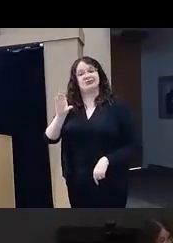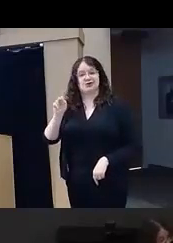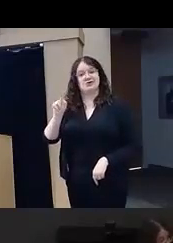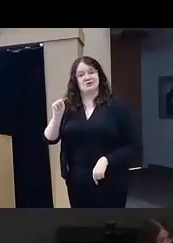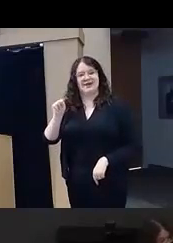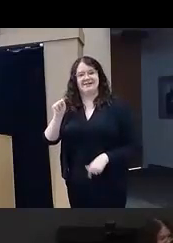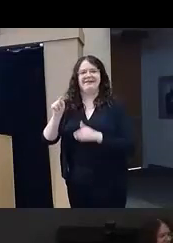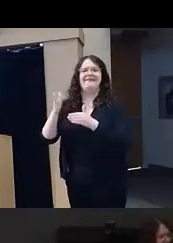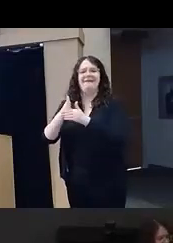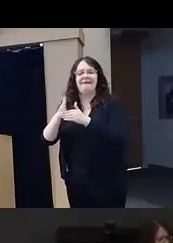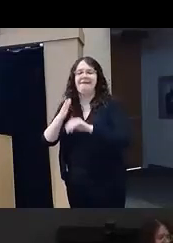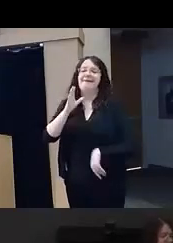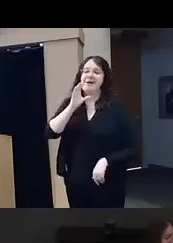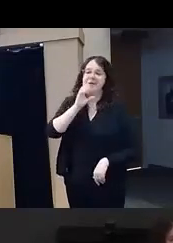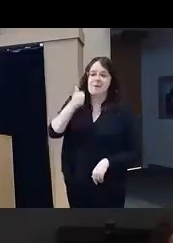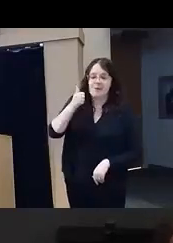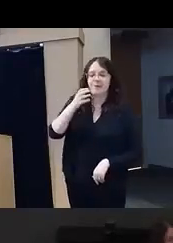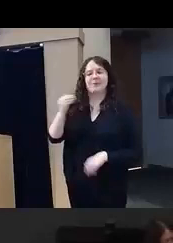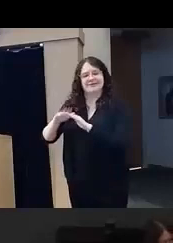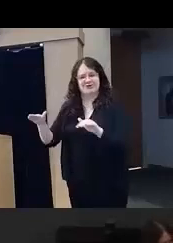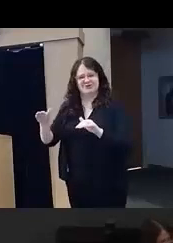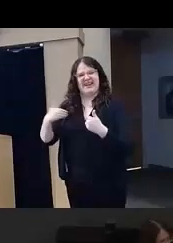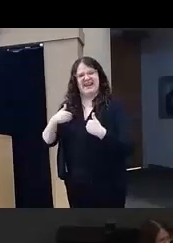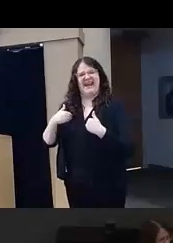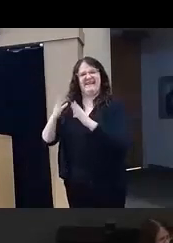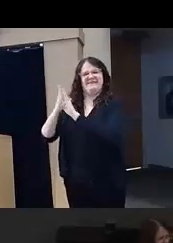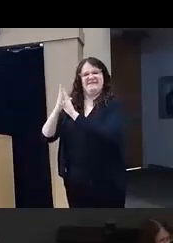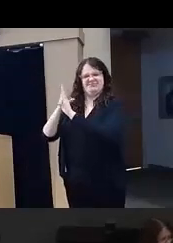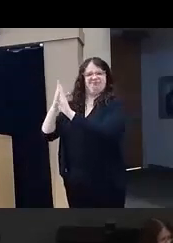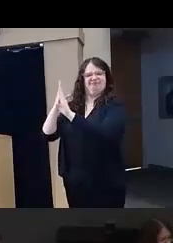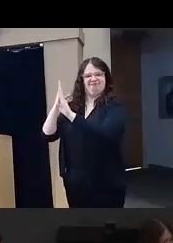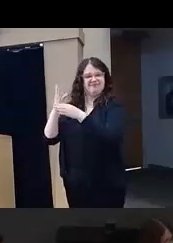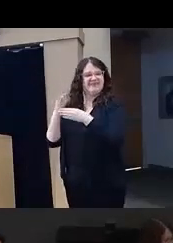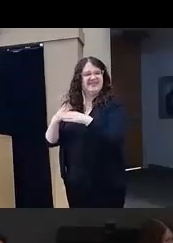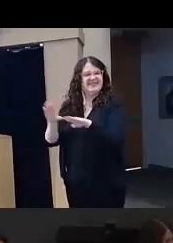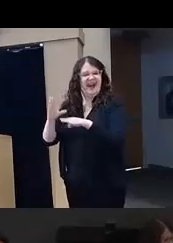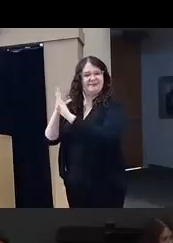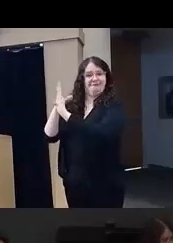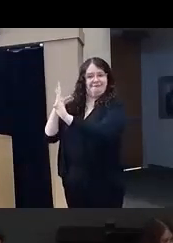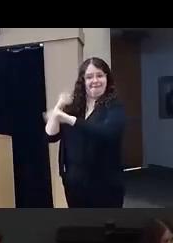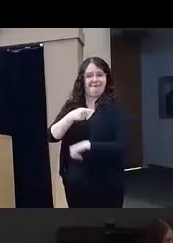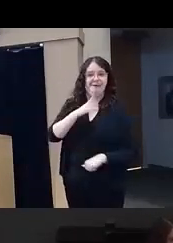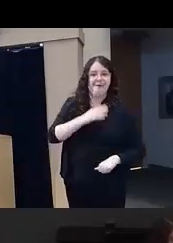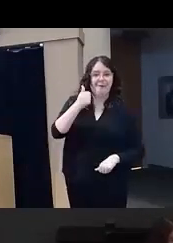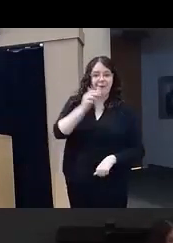between the geriatric side and the Pediatric side and uh and that's how we're gonna operate